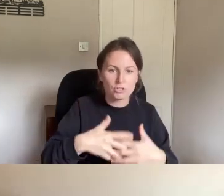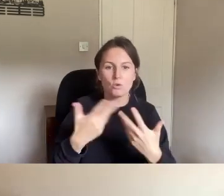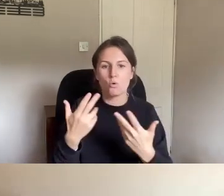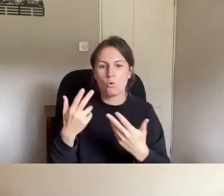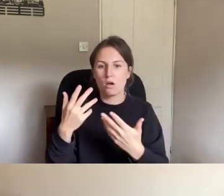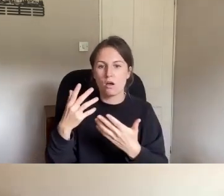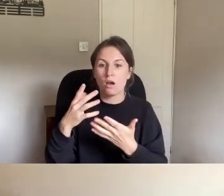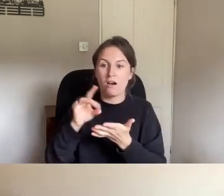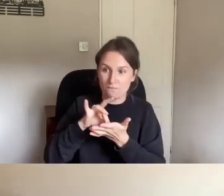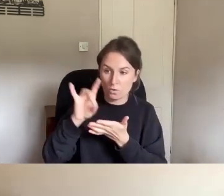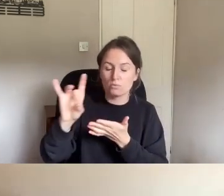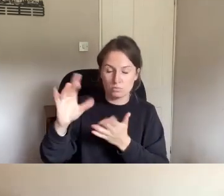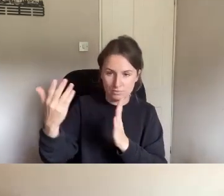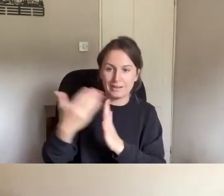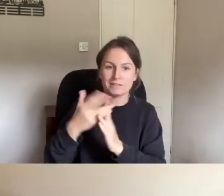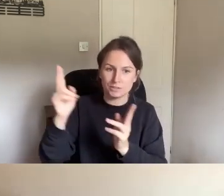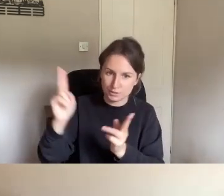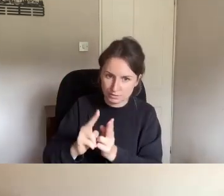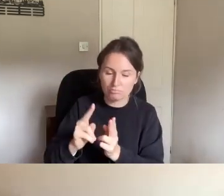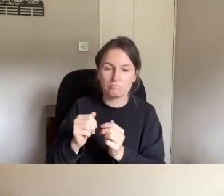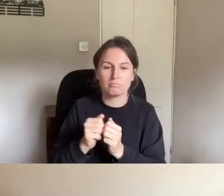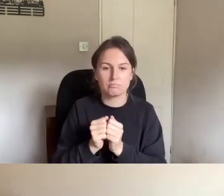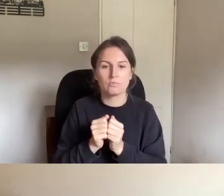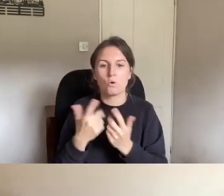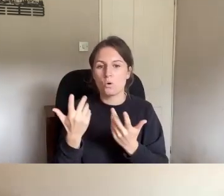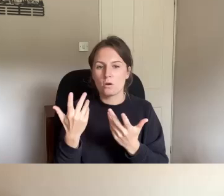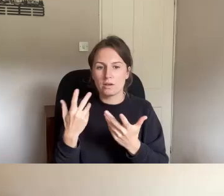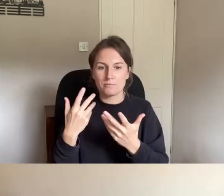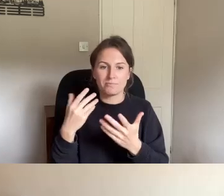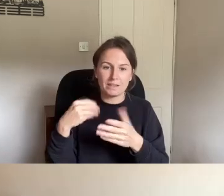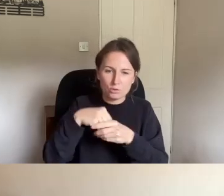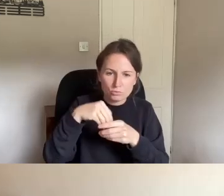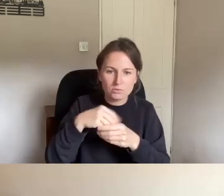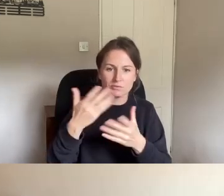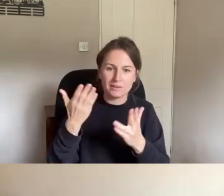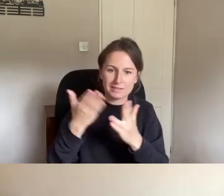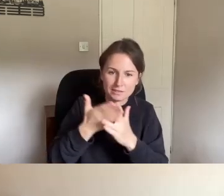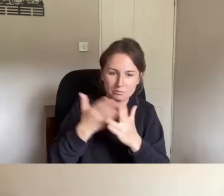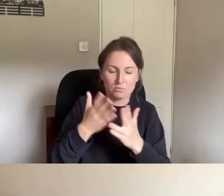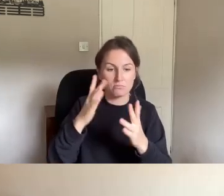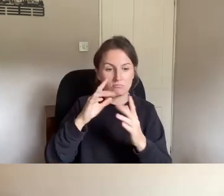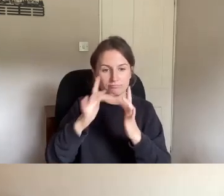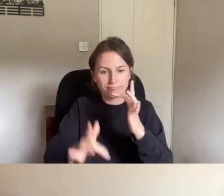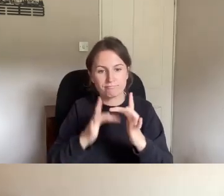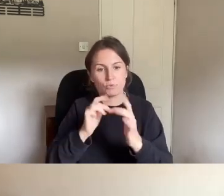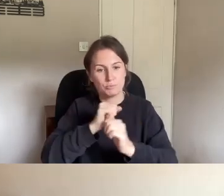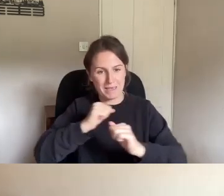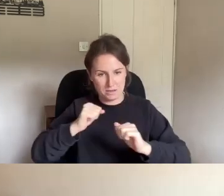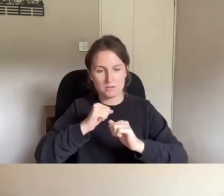the creation of inclusive or accessible digital spaces, or the use of technology to make in-person